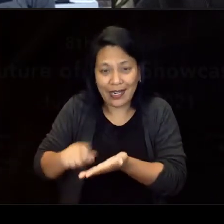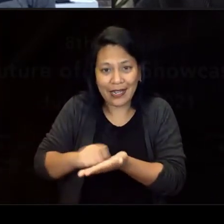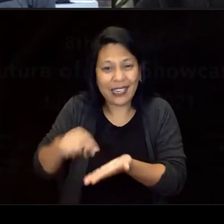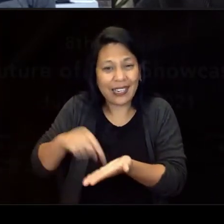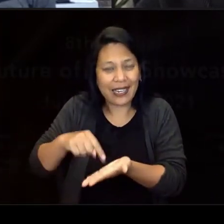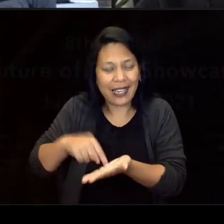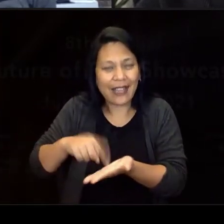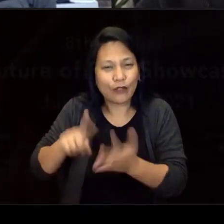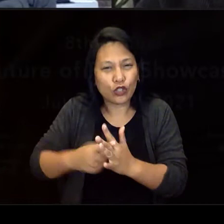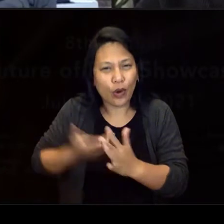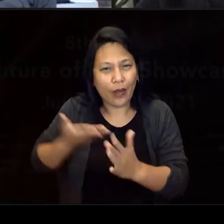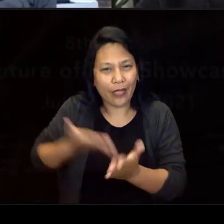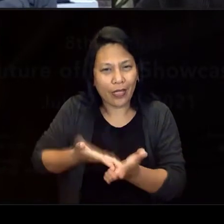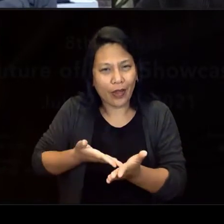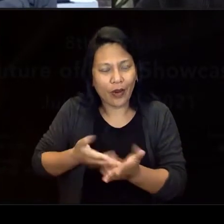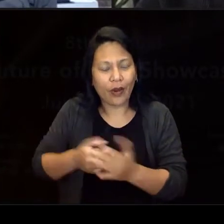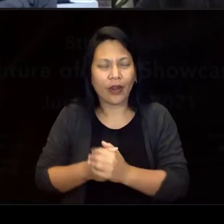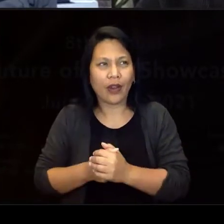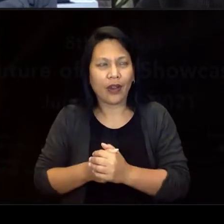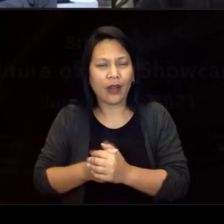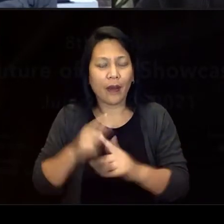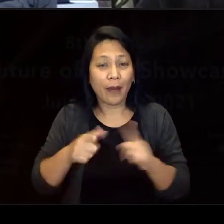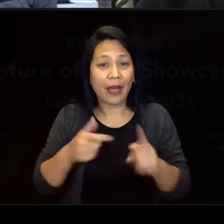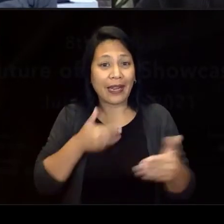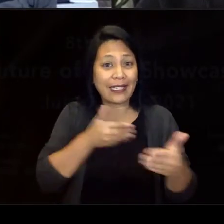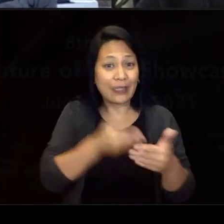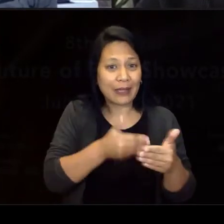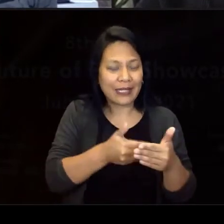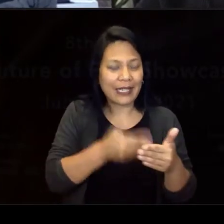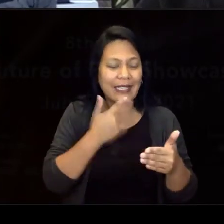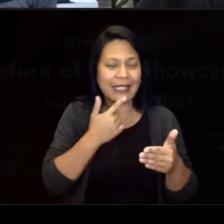Whereas like with intimacy it's a lot of: and then they kiss or, and then they have sex.